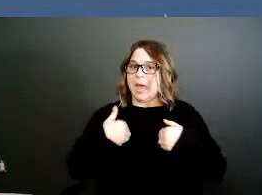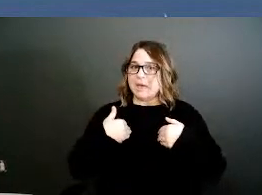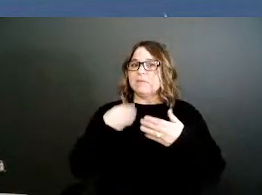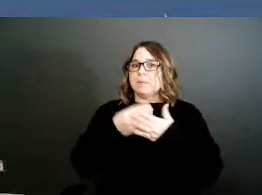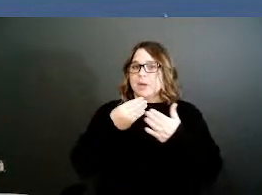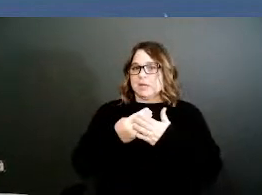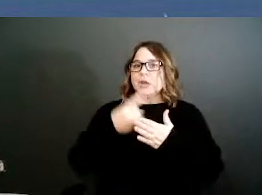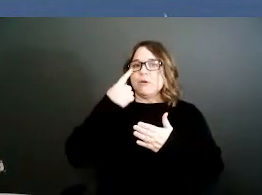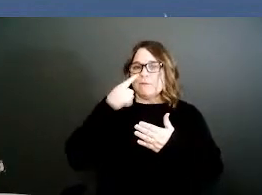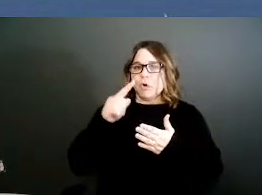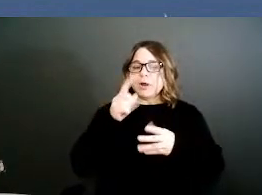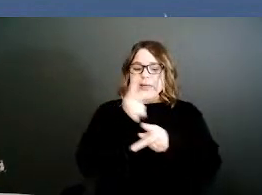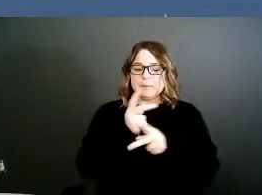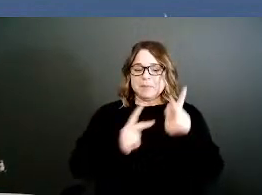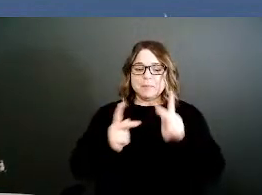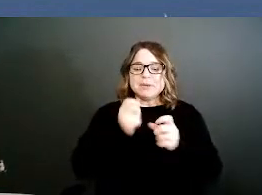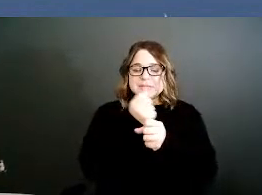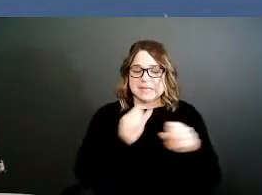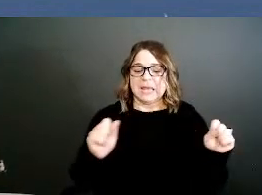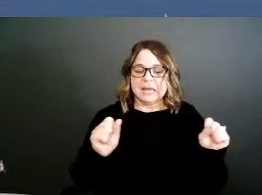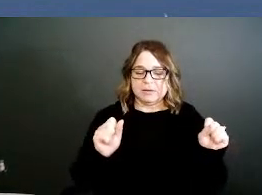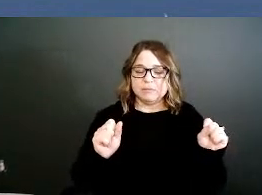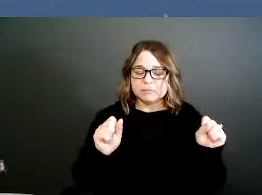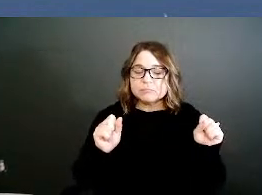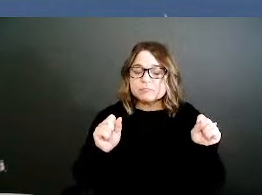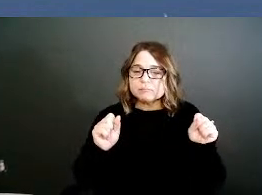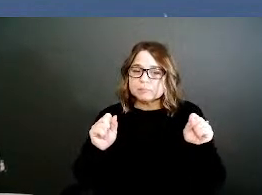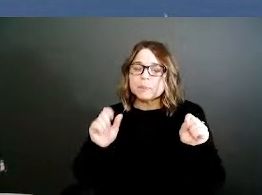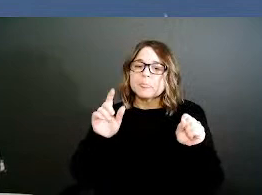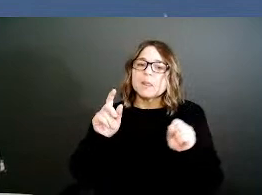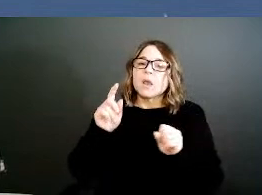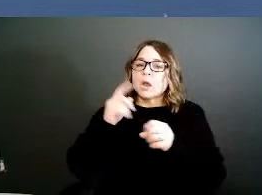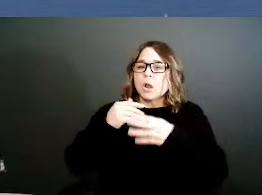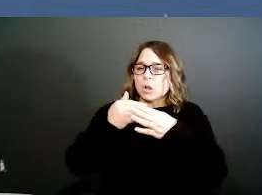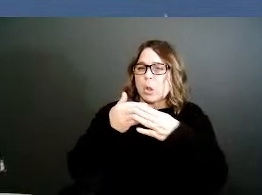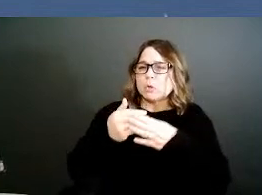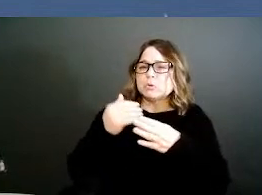TO A CITY WHERE PEOPLE CAN TRUST IN THE SYSTEM THAT'S MEANT TO BUT FUNDING PROVEN APPROACHES TO PUBLIC SAFETY WILL GET US CLOSER PROTECT US. THANK YOU.